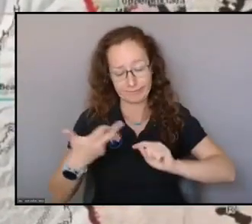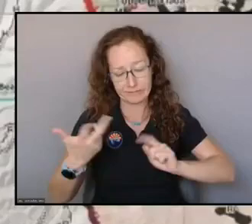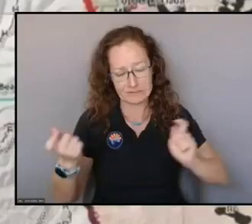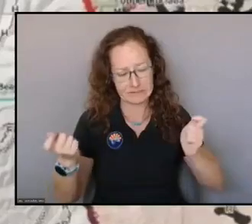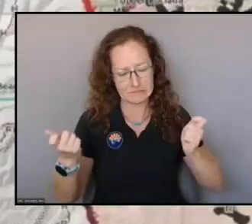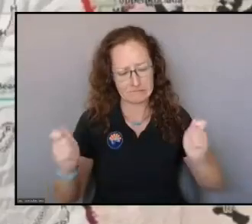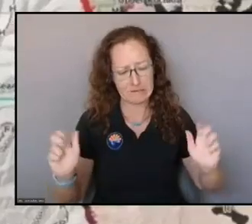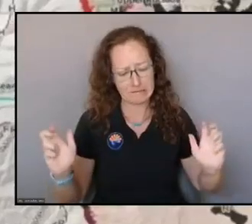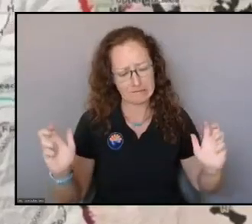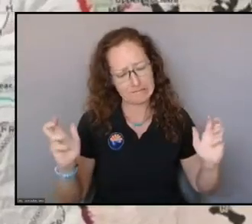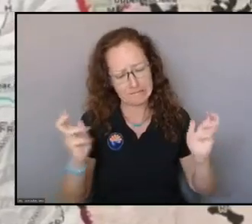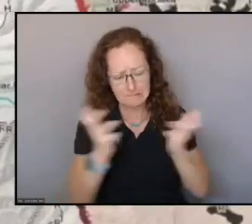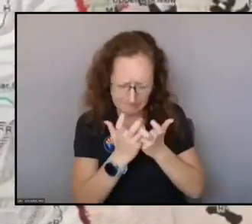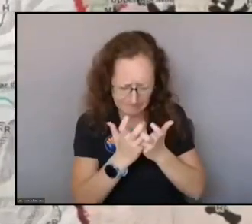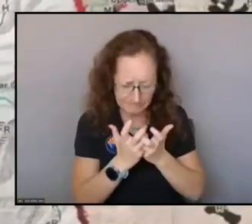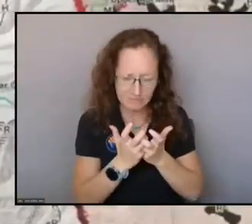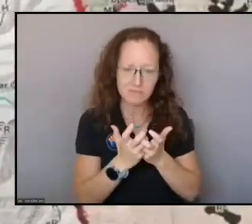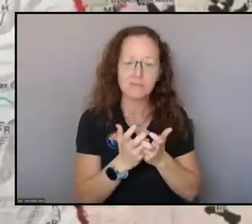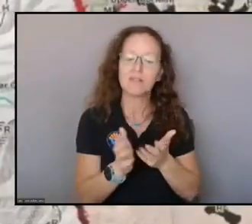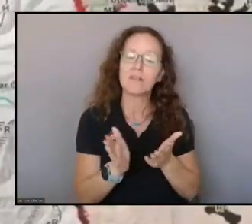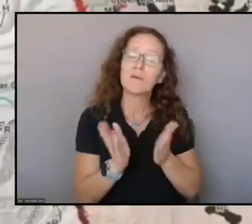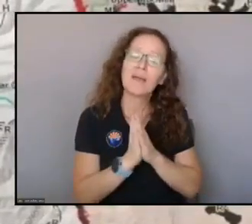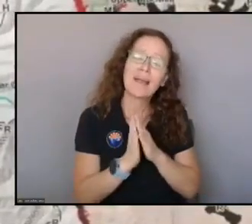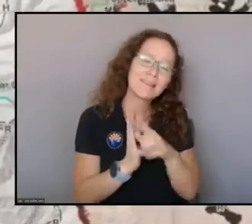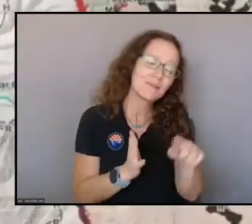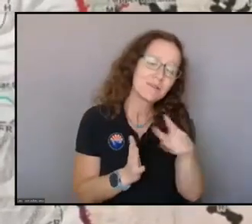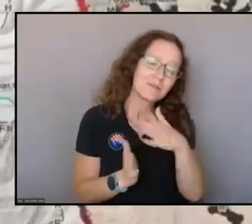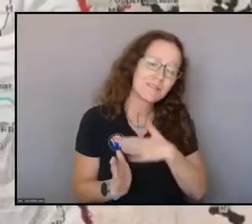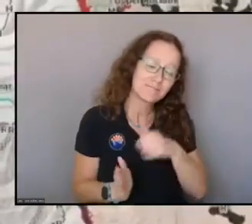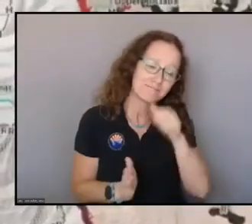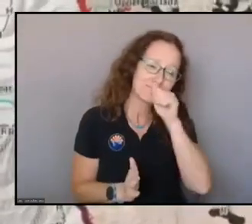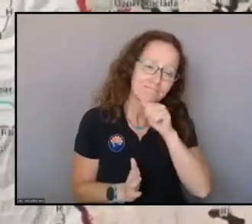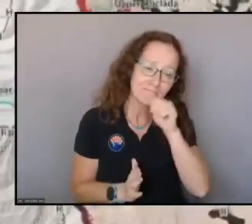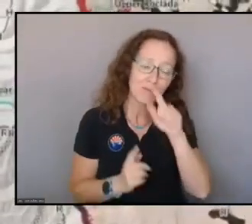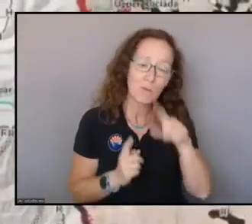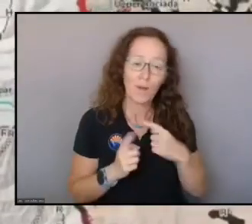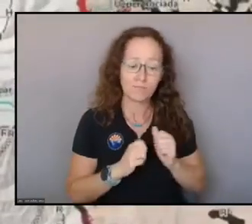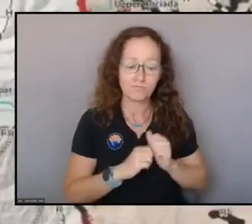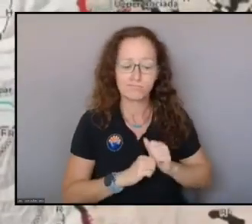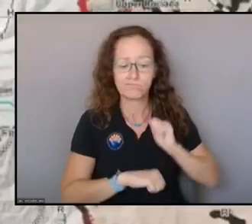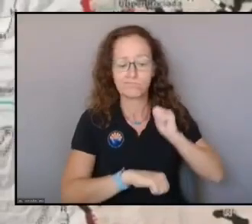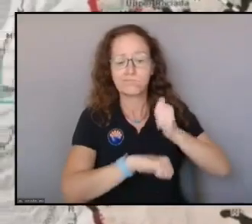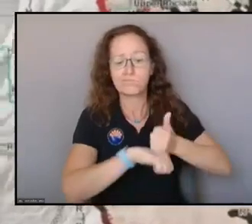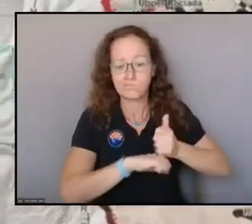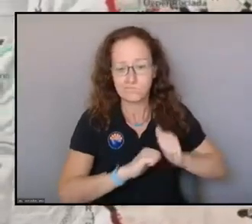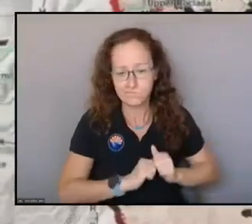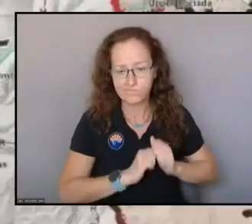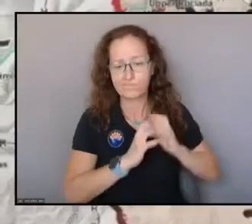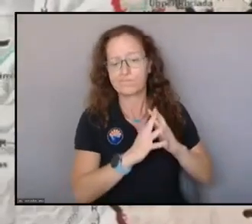FOR YOU GUYS TO BE PATIENT AS ALL OF THIS IS BEING ESTABLISHED.